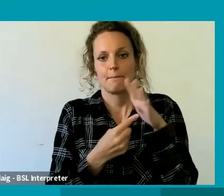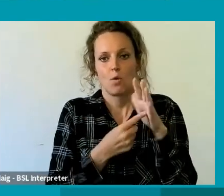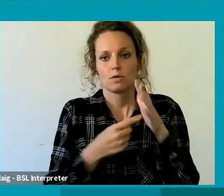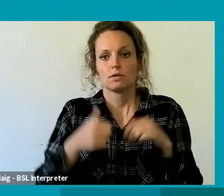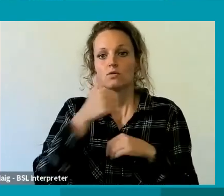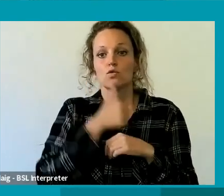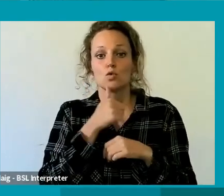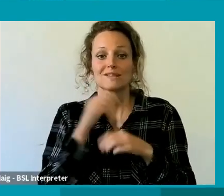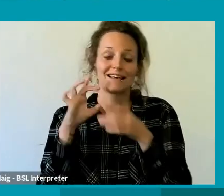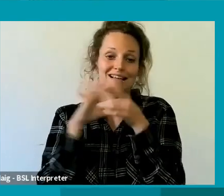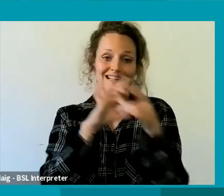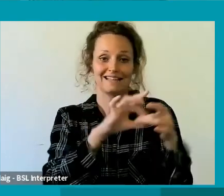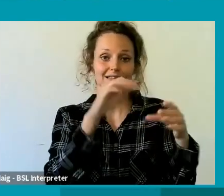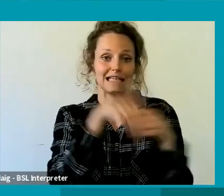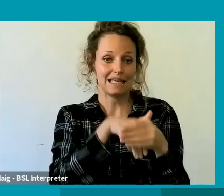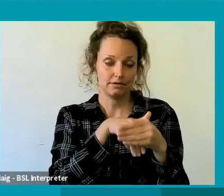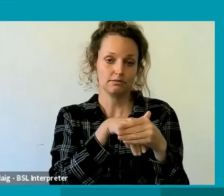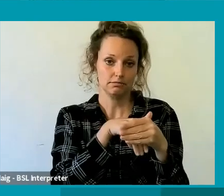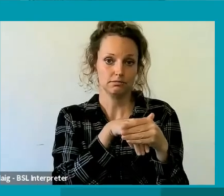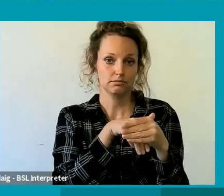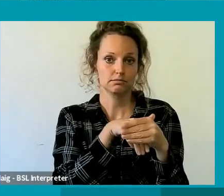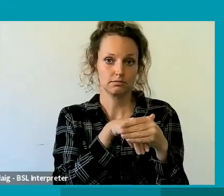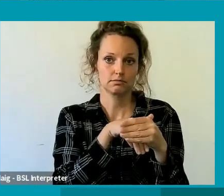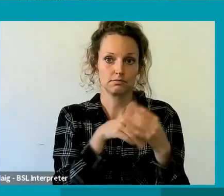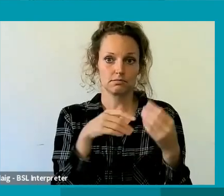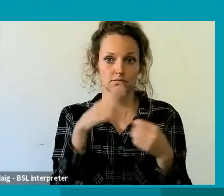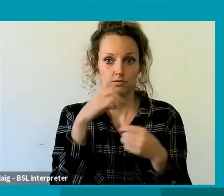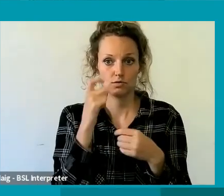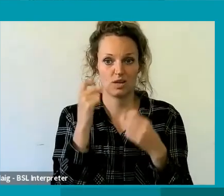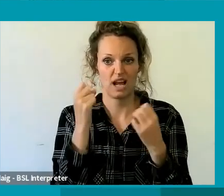harness the power of the job search to and use it effectively.